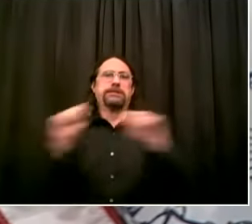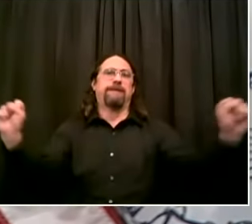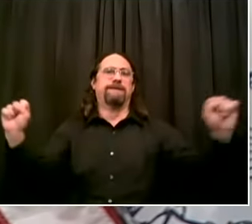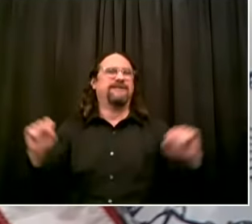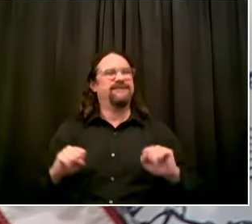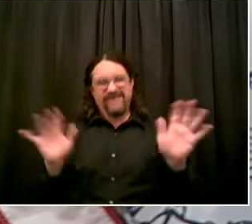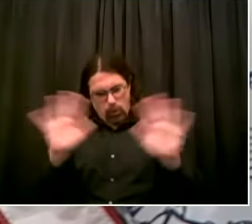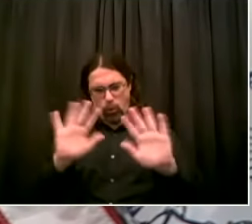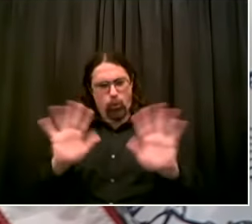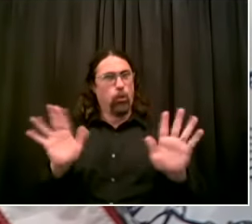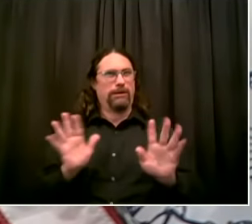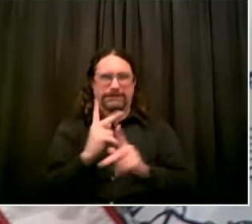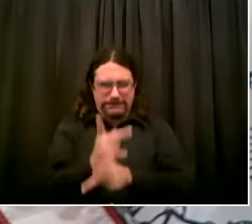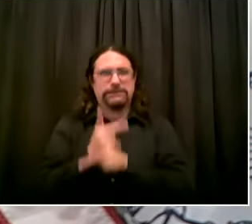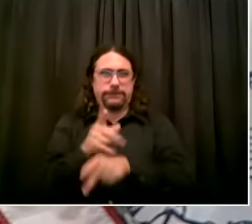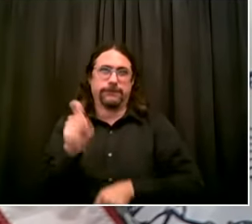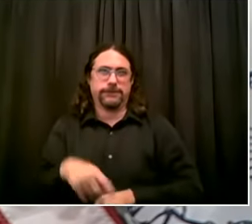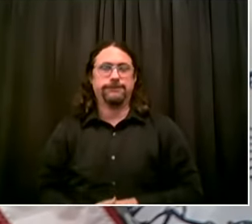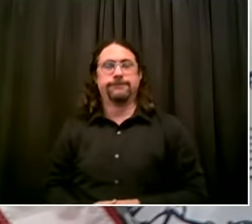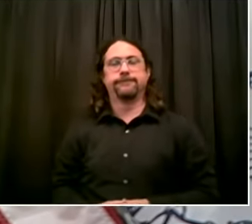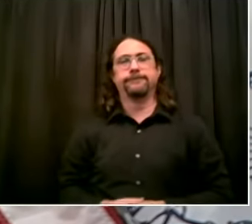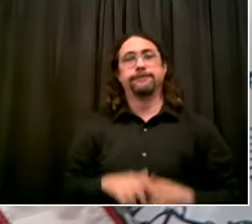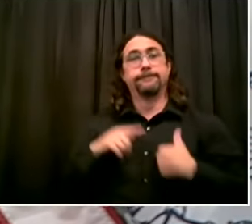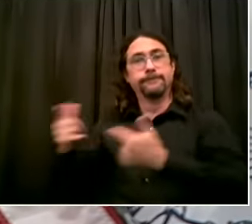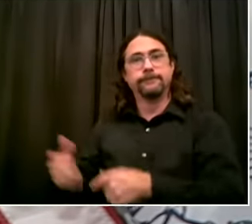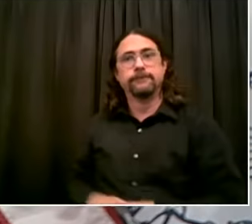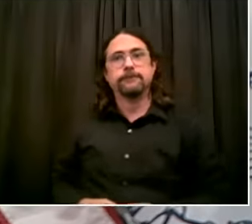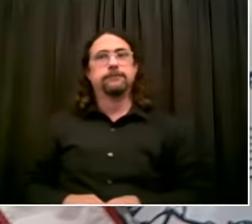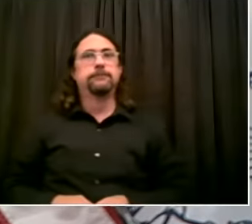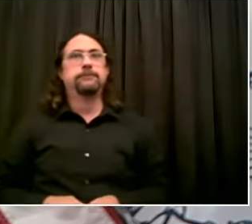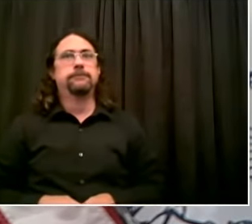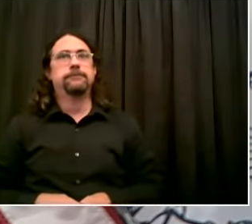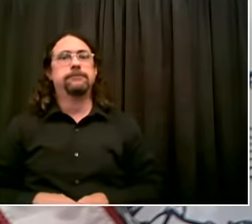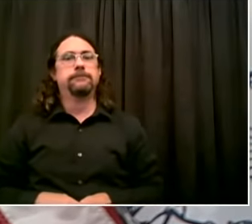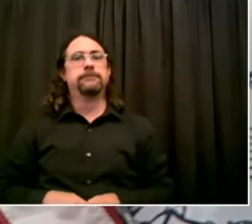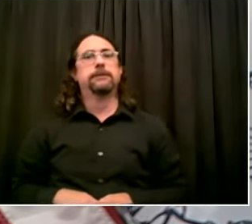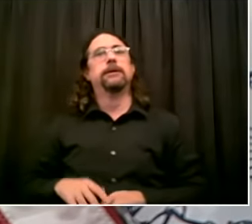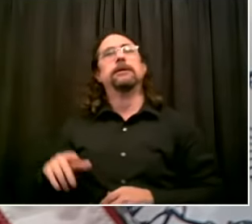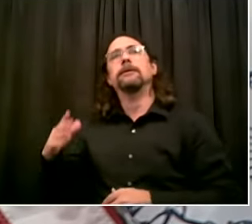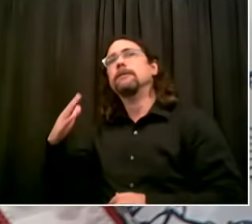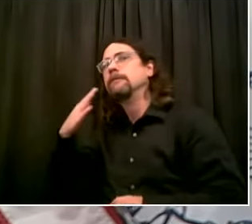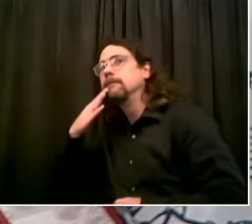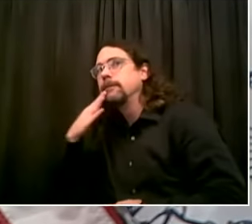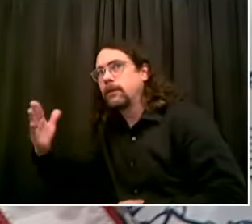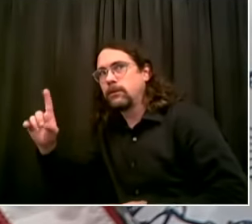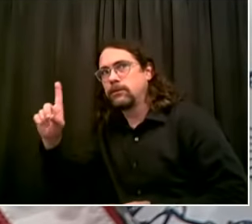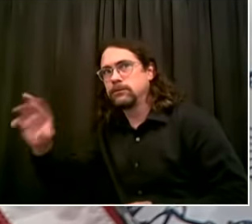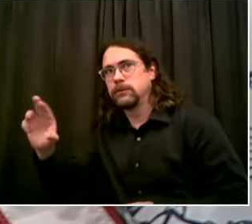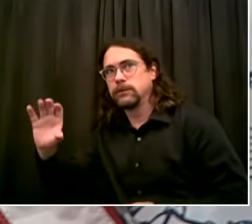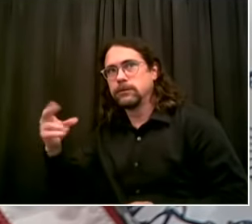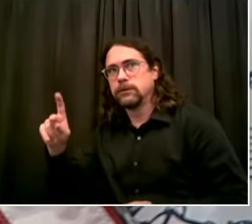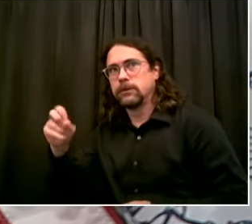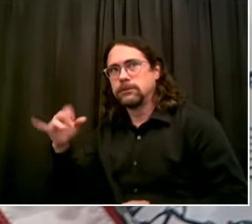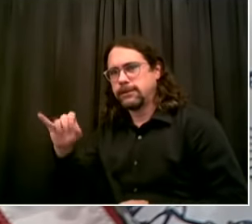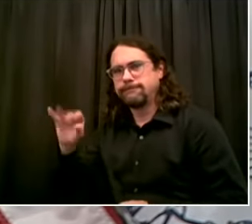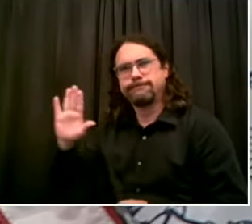COMPLIANCE WILL BE ISSUED A VIOLATION. I WOULD LIKE TO THANK THE COMMUNITY MEMRSBE,EA LDERS AND LOCAL PRESS ANOTD HES RF OR WHAT THEY HAVE